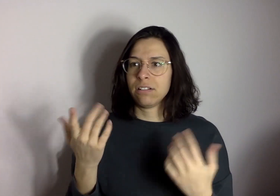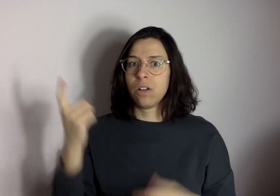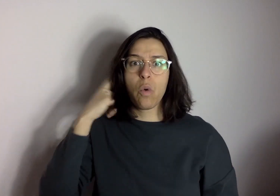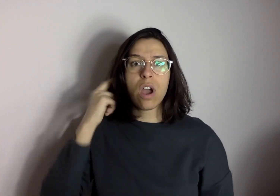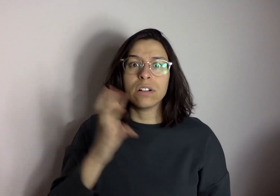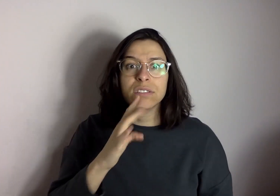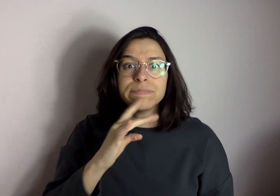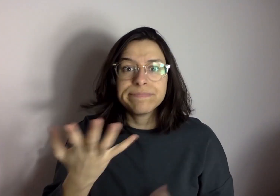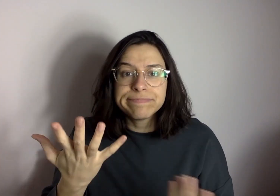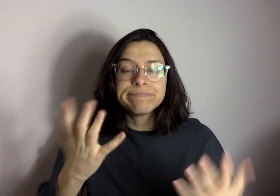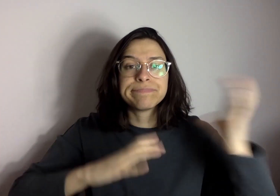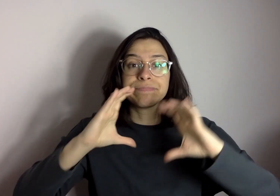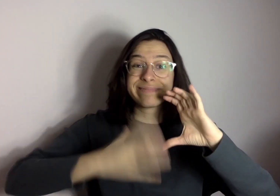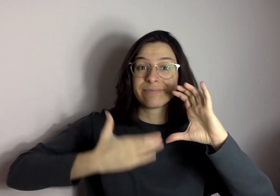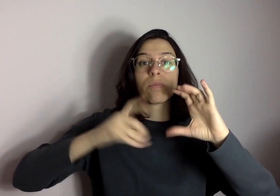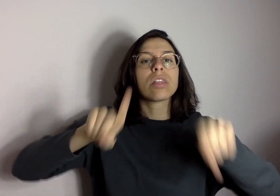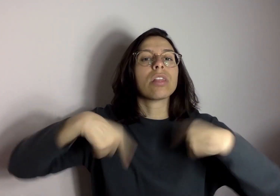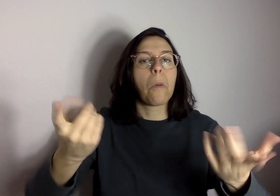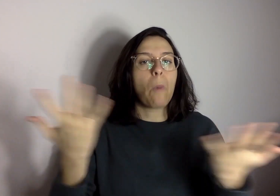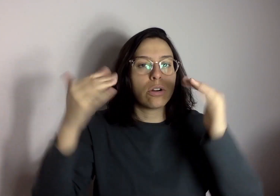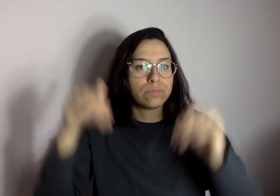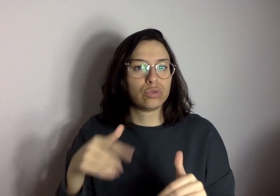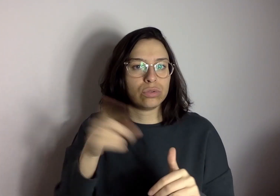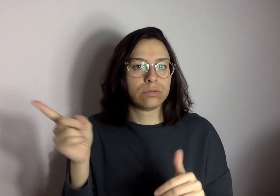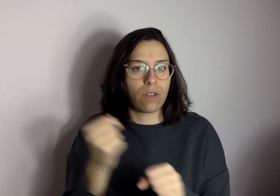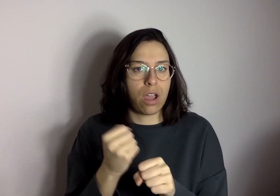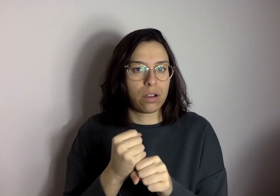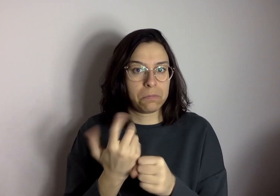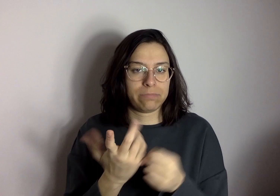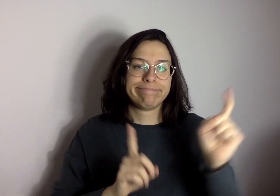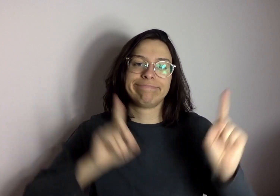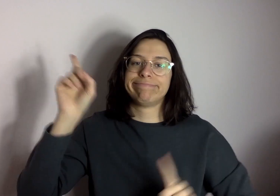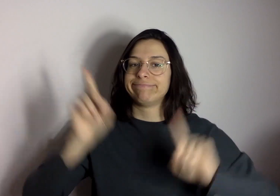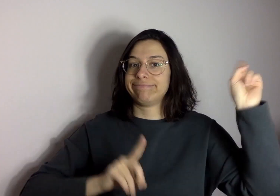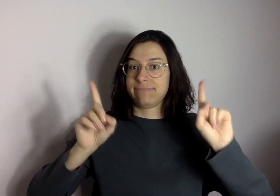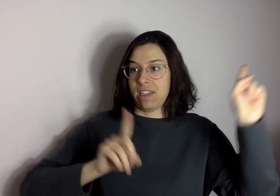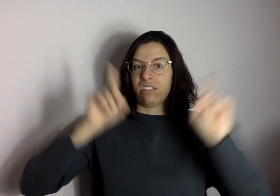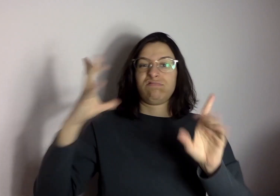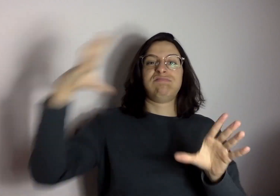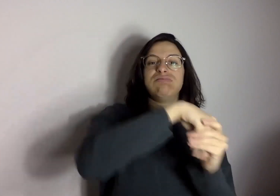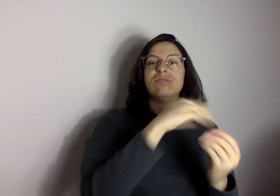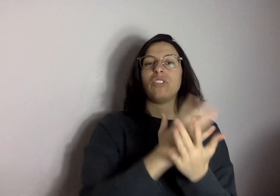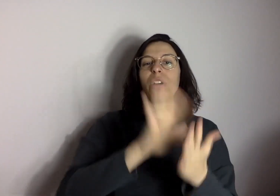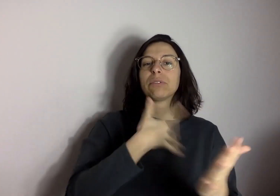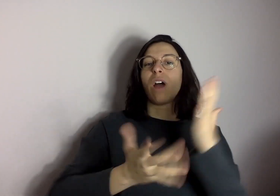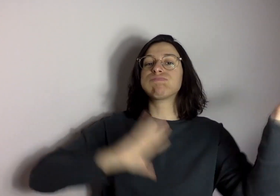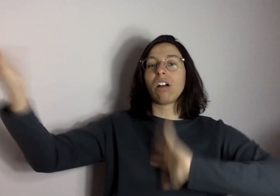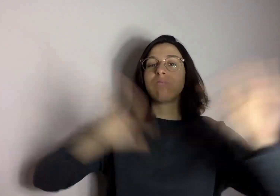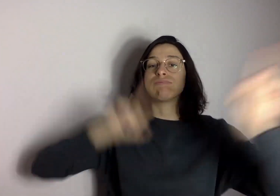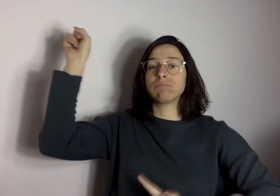hearing experience problems with communication and they have to use more gestures…..while sign language already has gestures included.